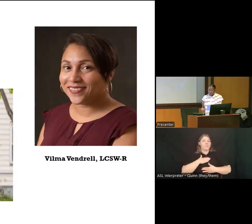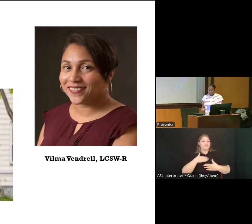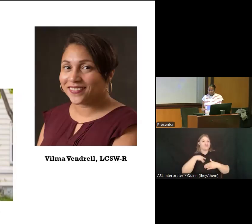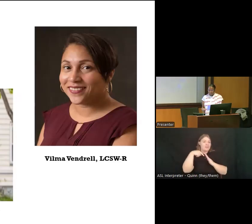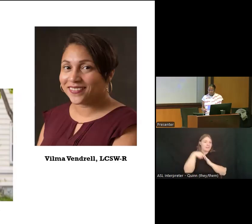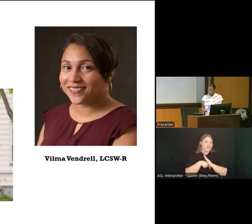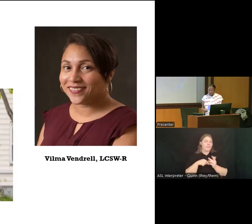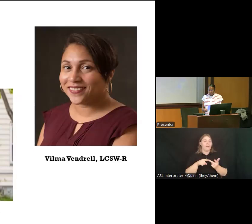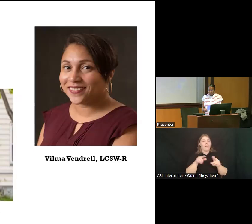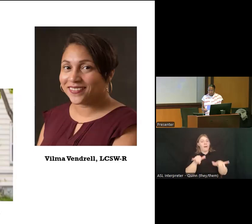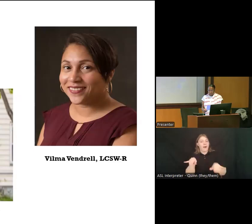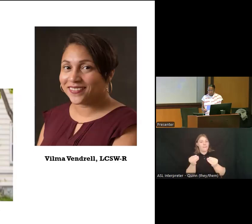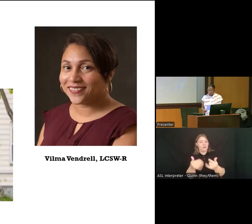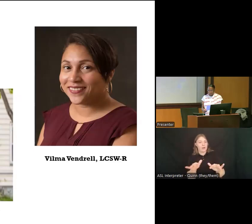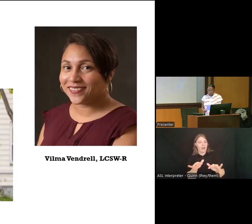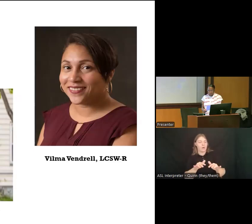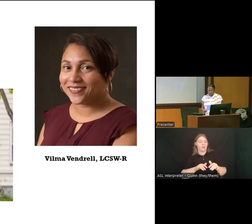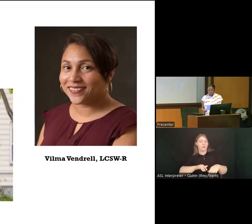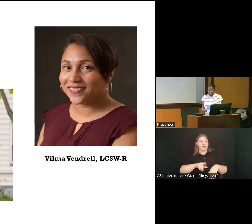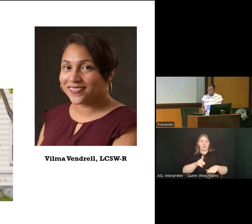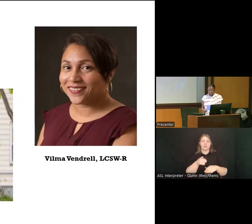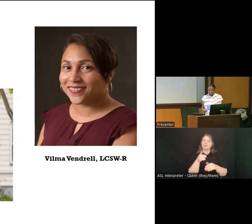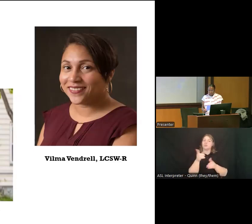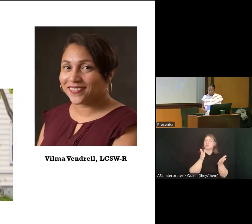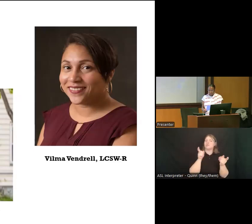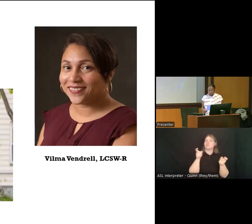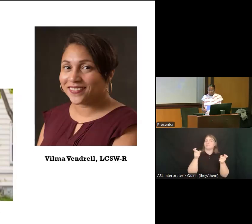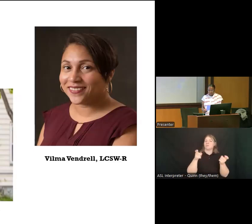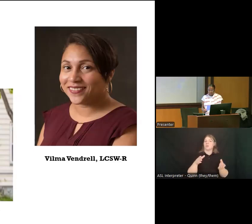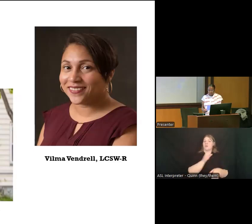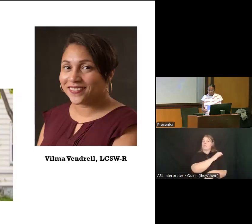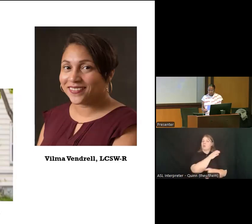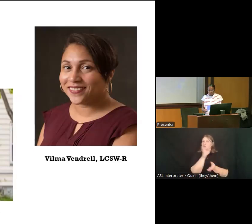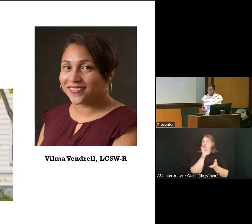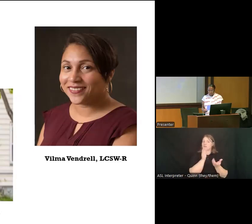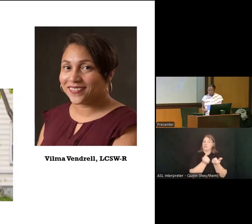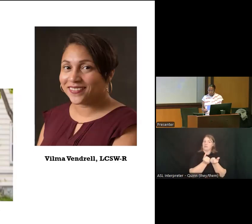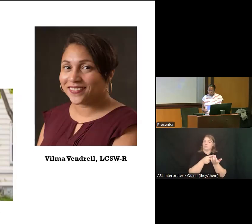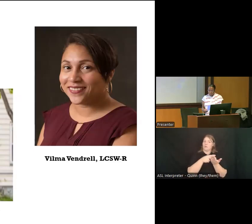serves as the director of Clinical Services and support programs at the Cancer support community